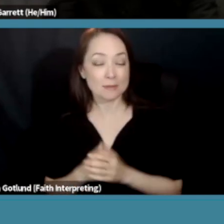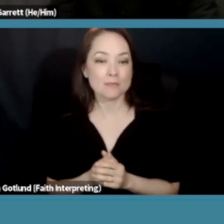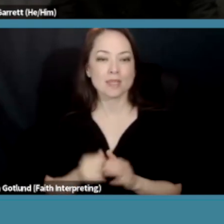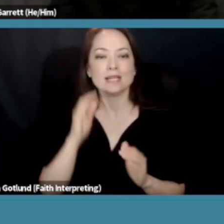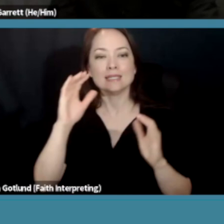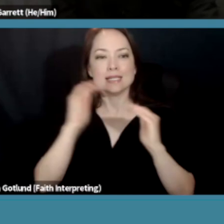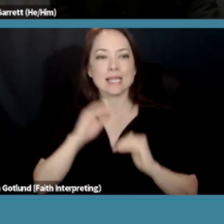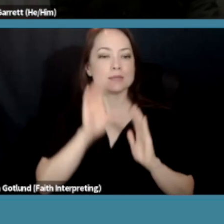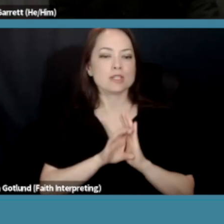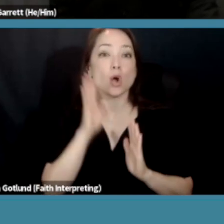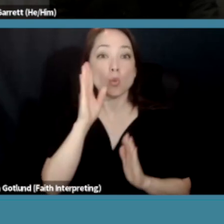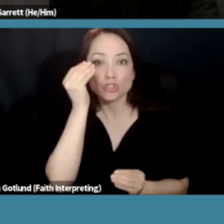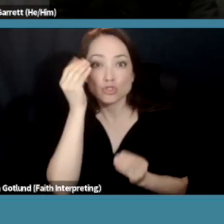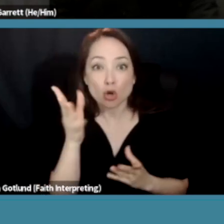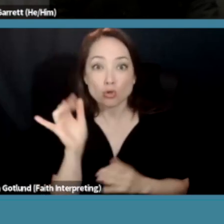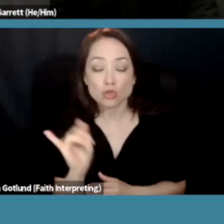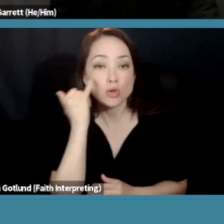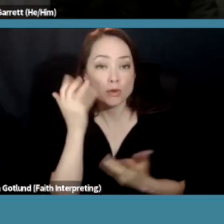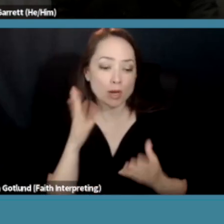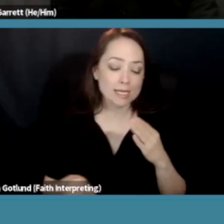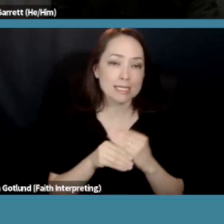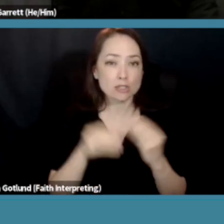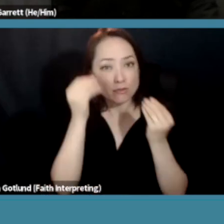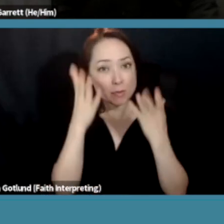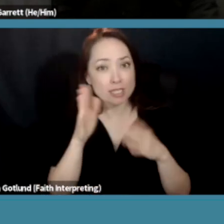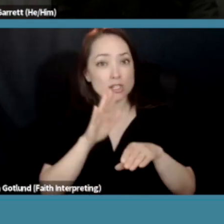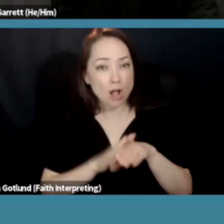I will say, too, if you want any additional information on the featured presenters,